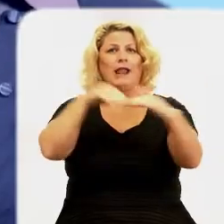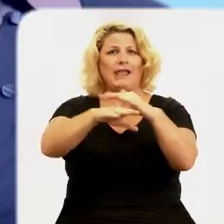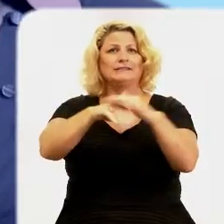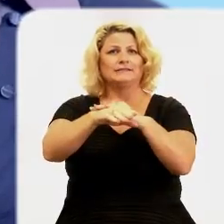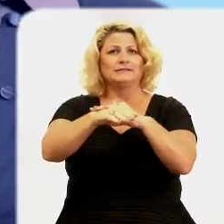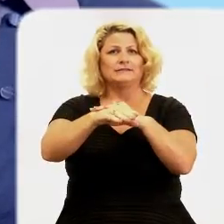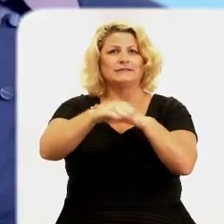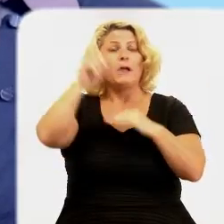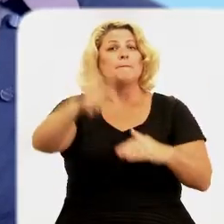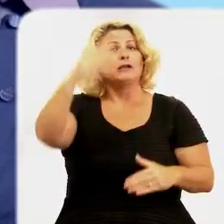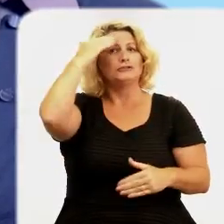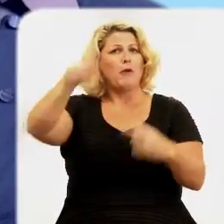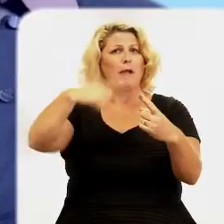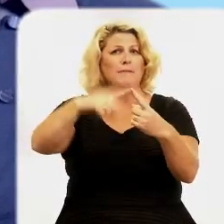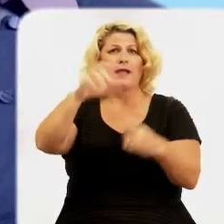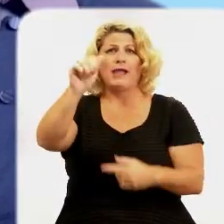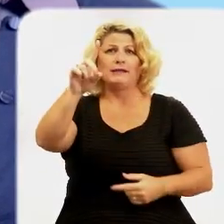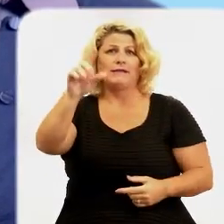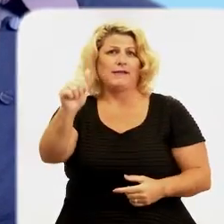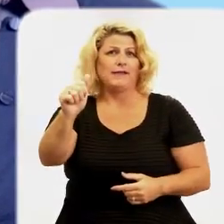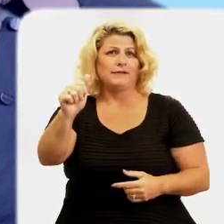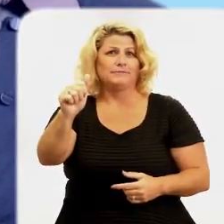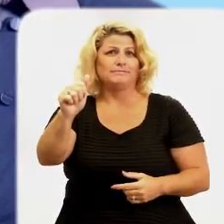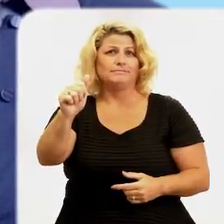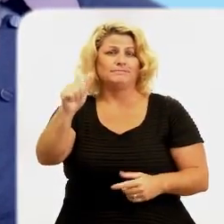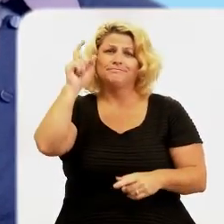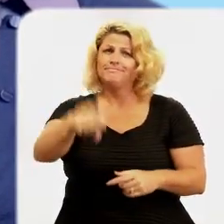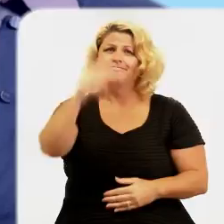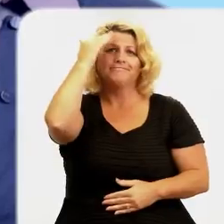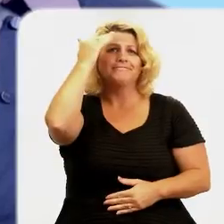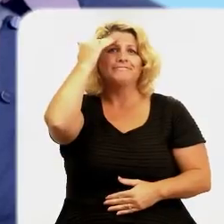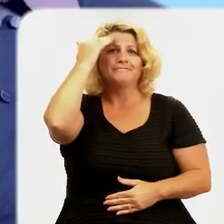Patients and providers should know about the Americans with Disabilities Act, or ADA.